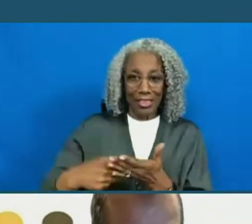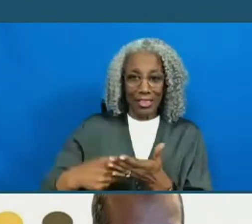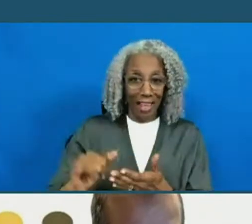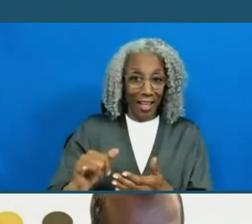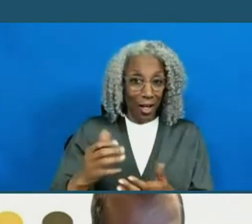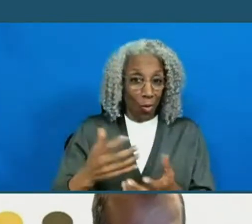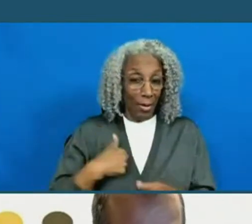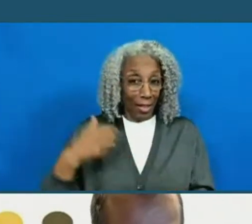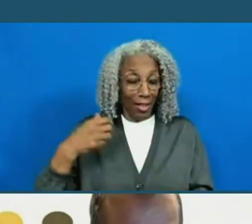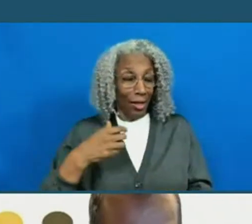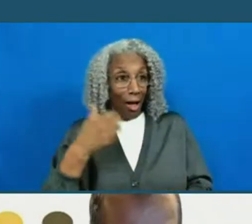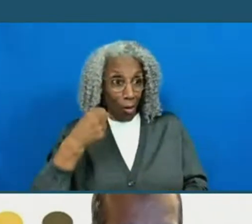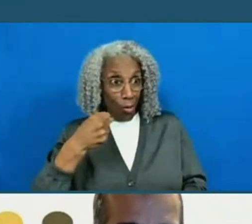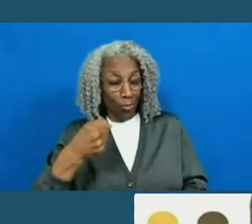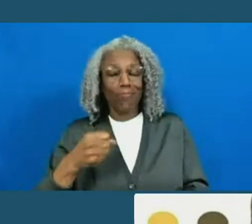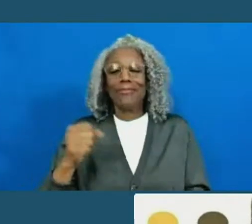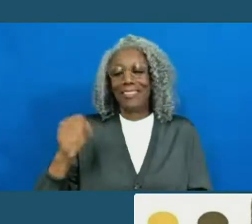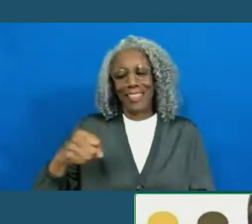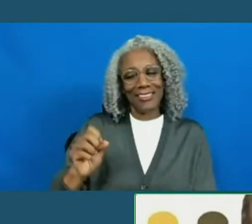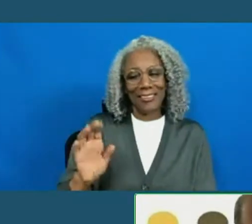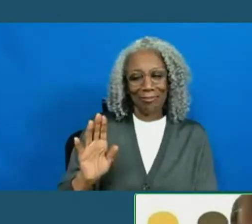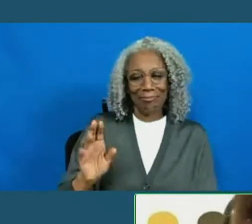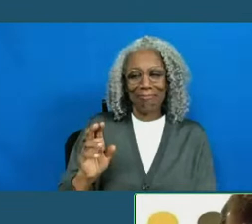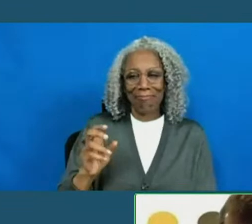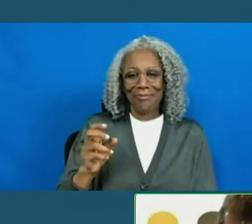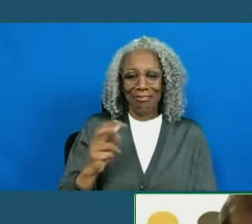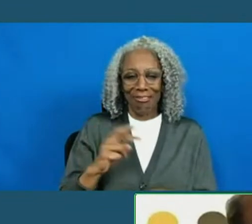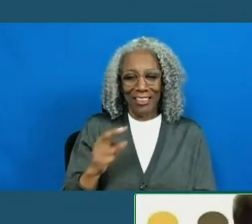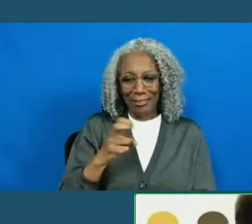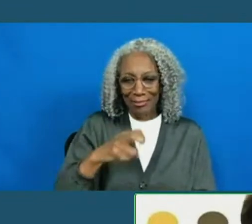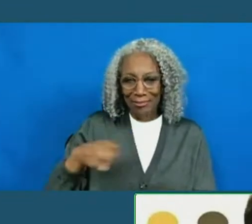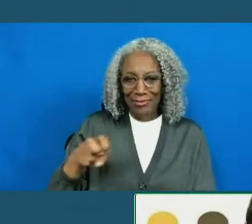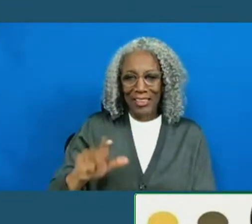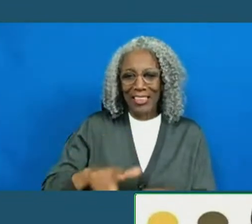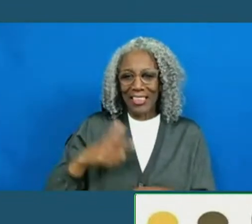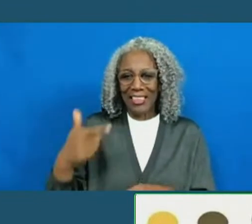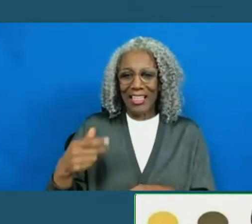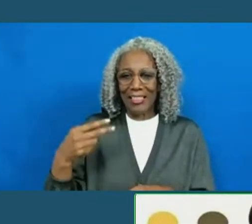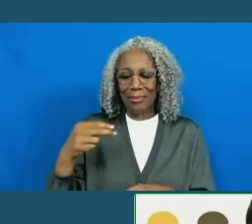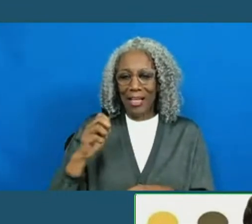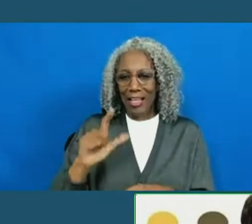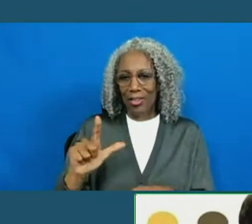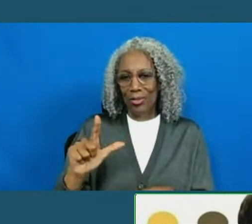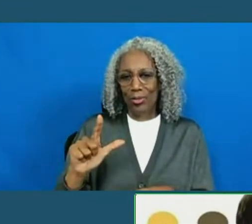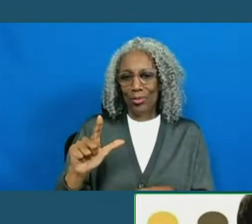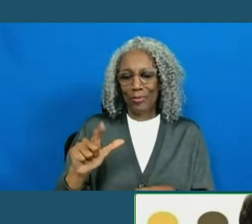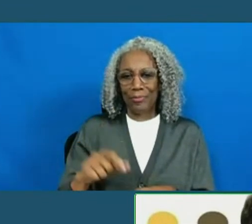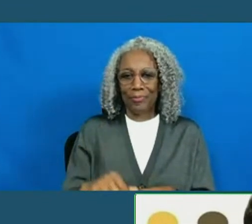little bit about that. The next two panels. You want me to hold?